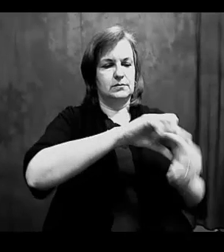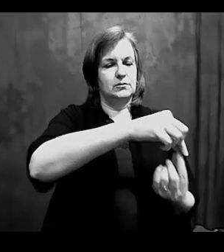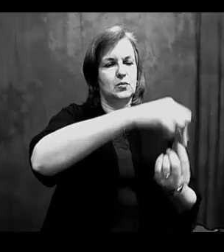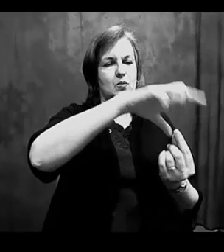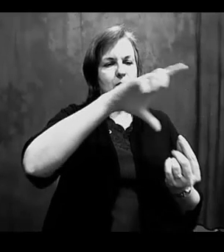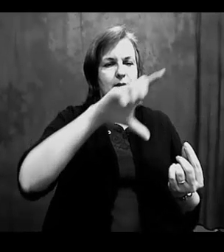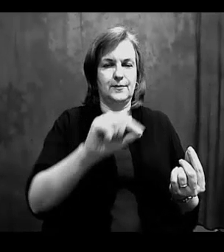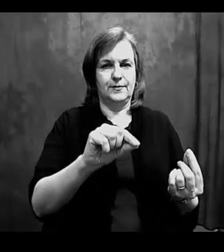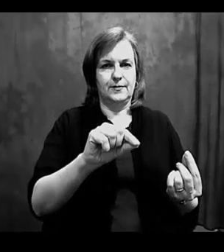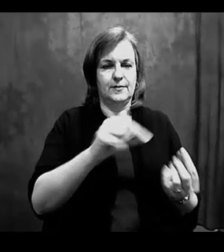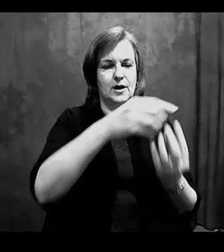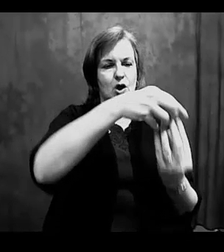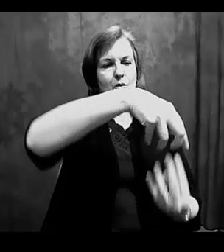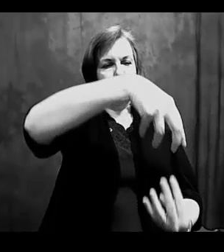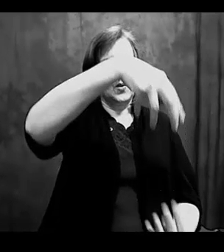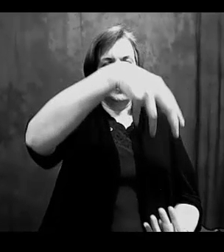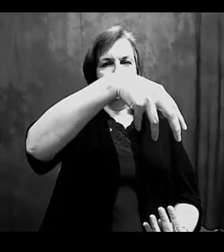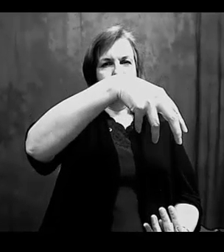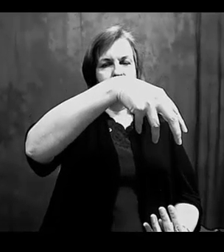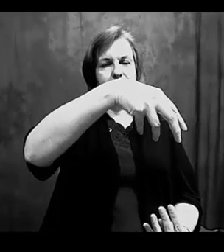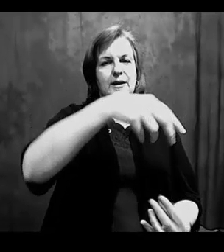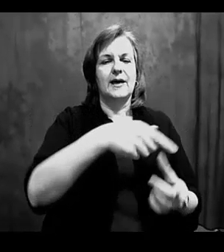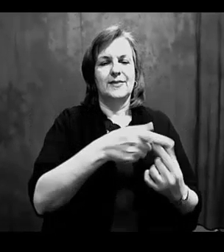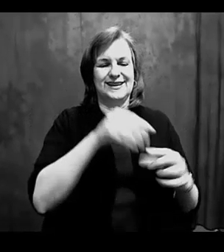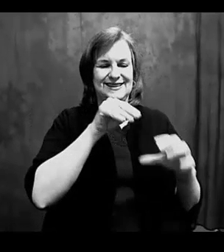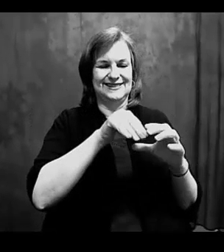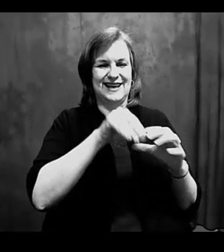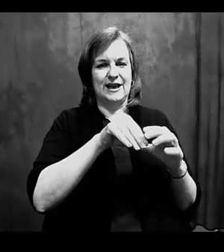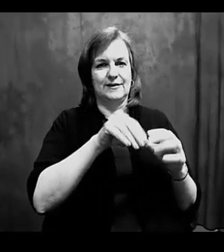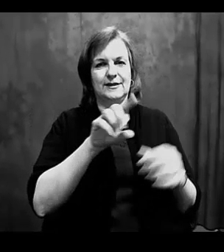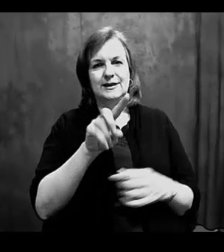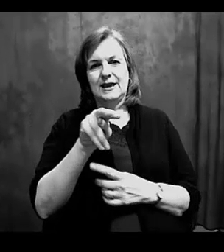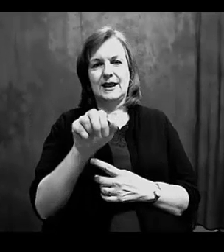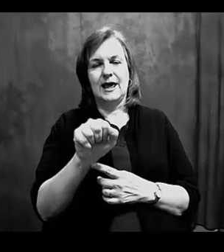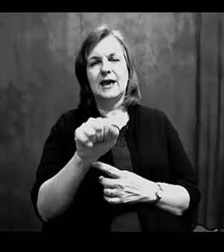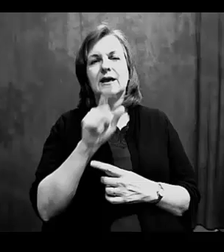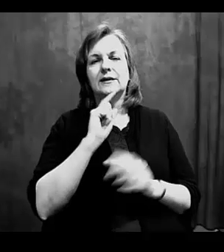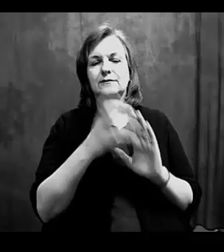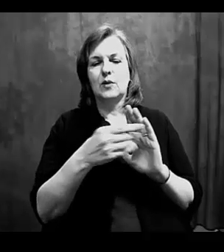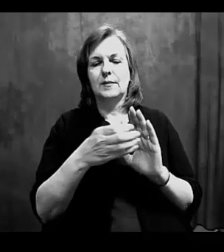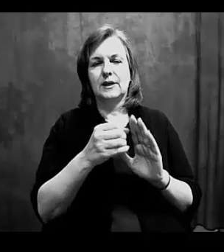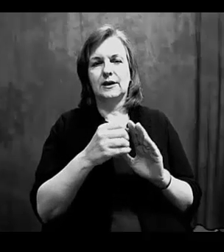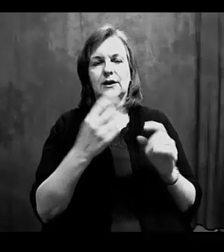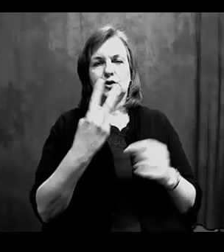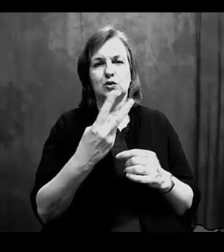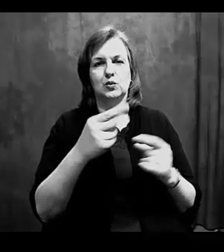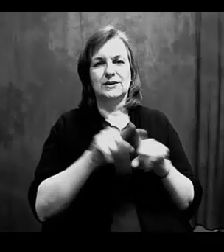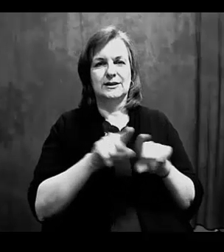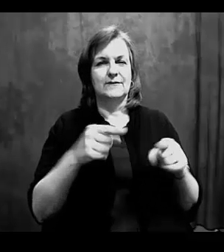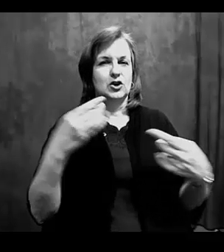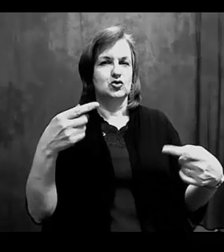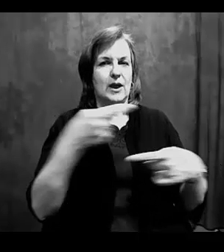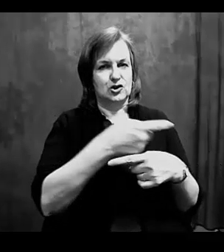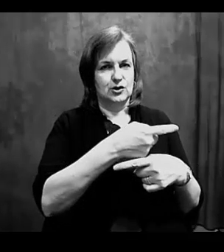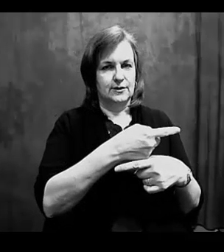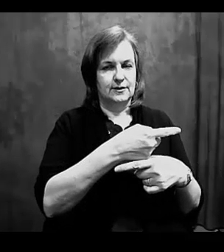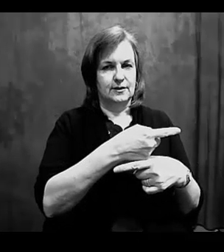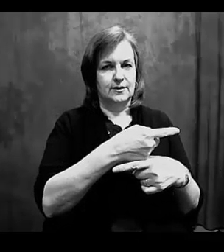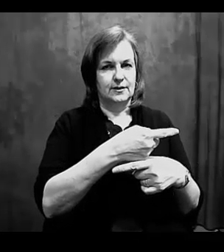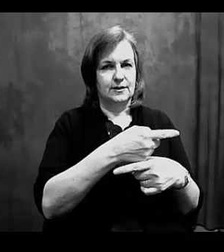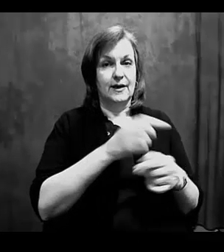these replication bubbles start to unwind an allow DNA to be replicated in two directions at the same time